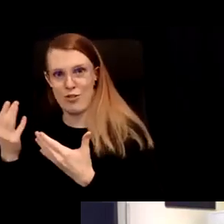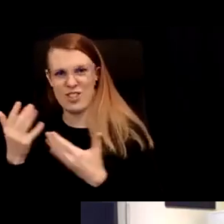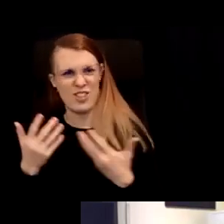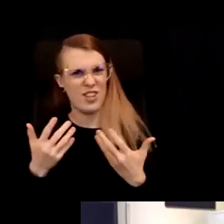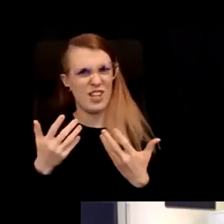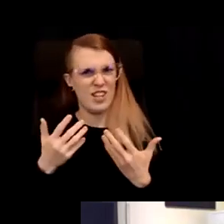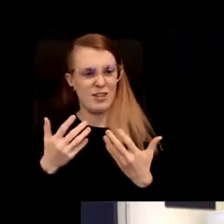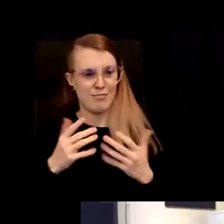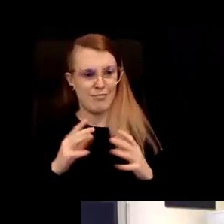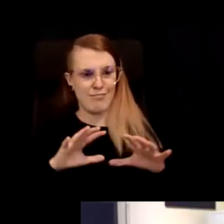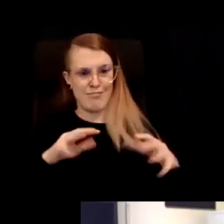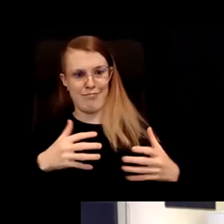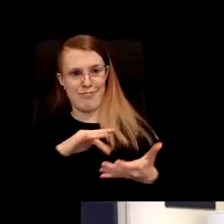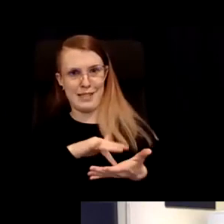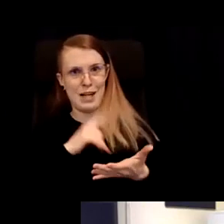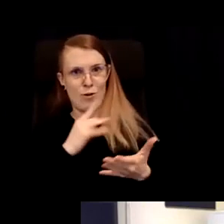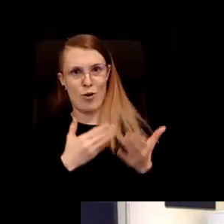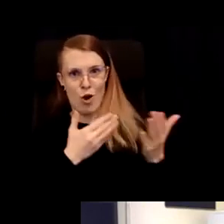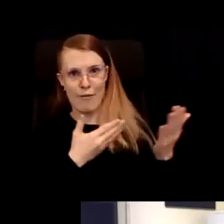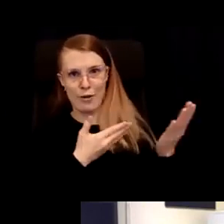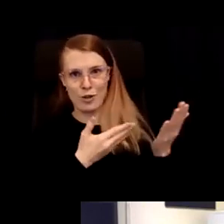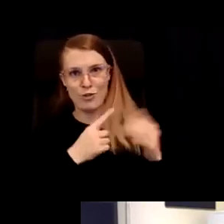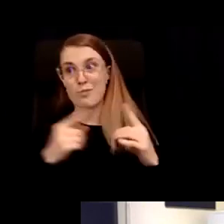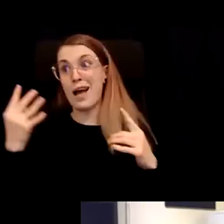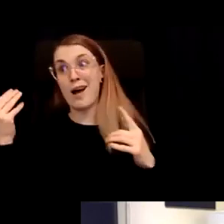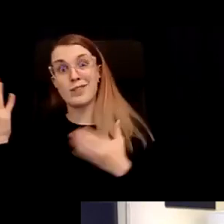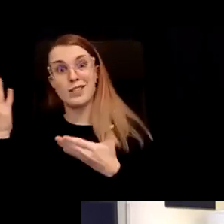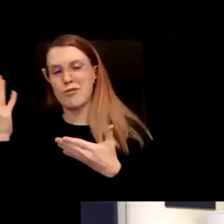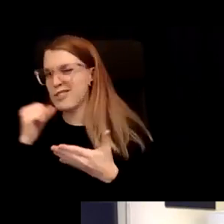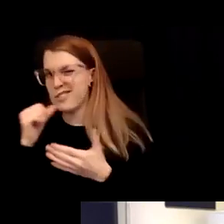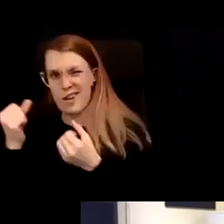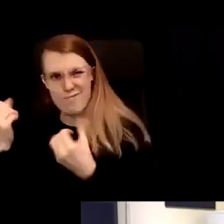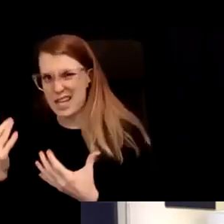There's -- there are some services, but it's pretty -- a pretty small number.